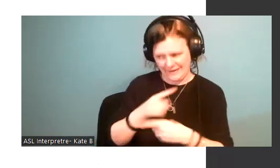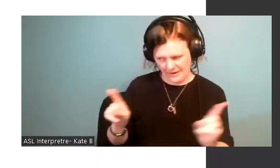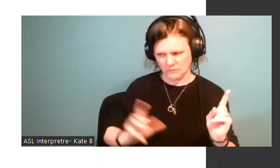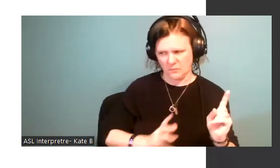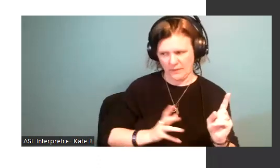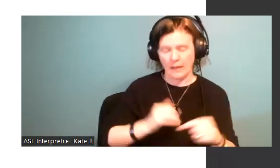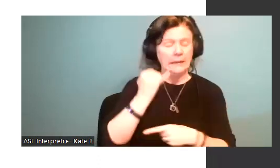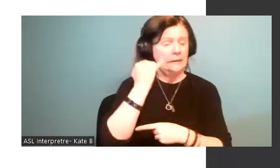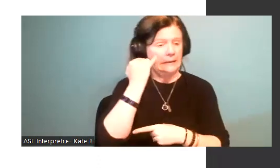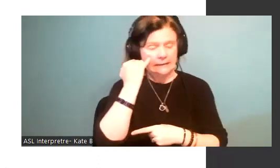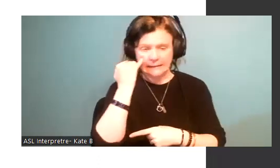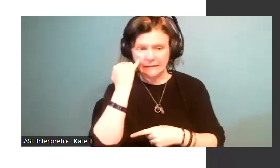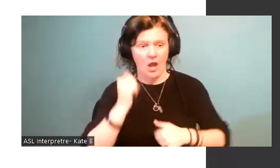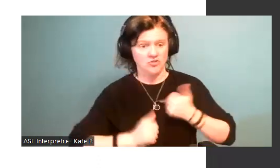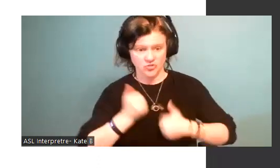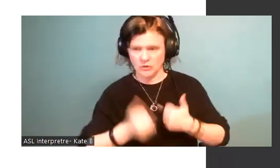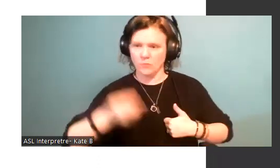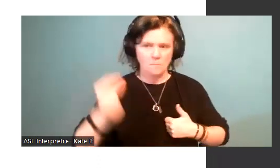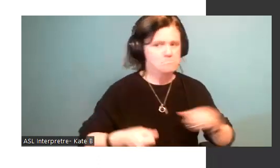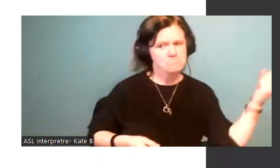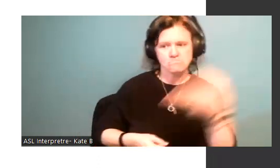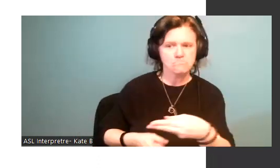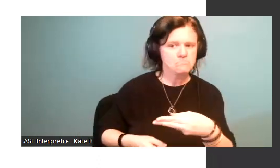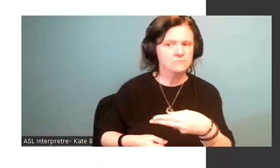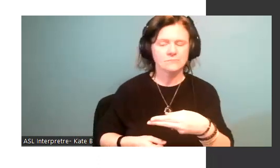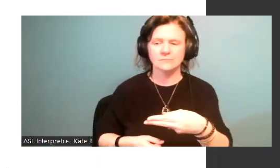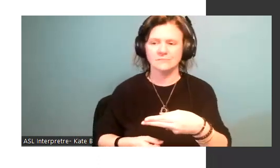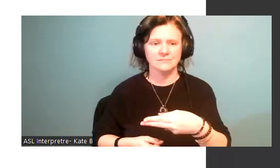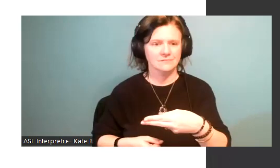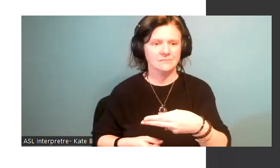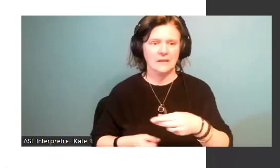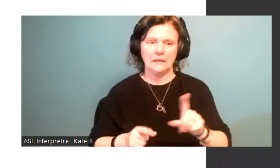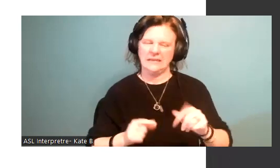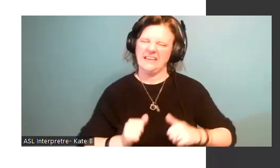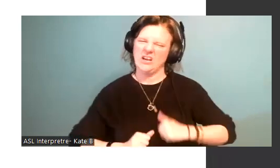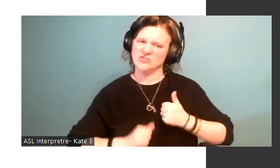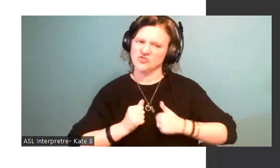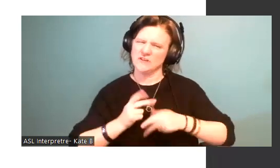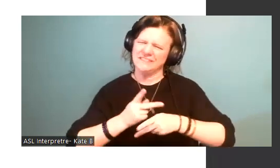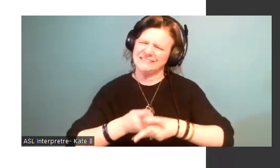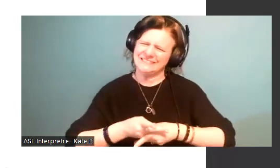by Javascripts. There are two methods, assertive